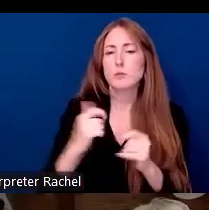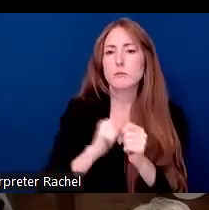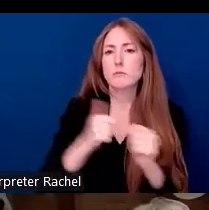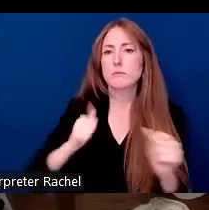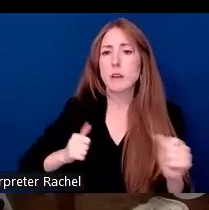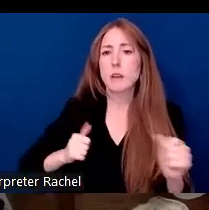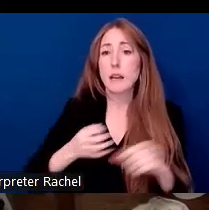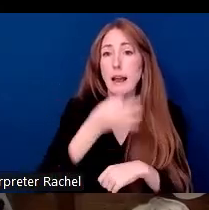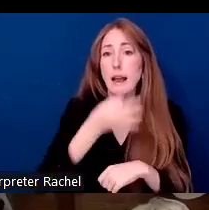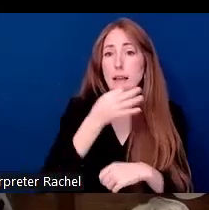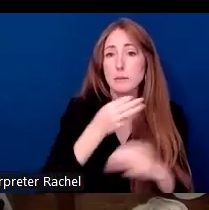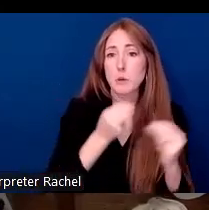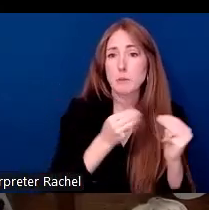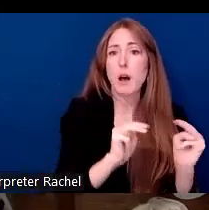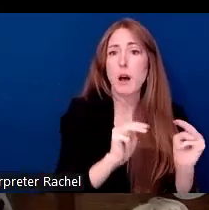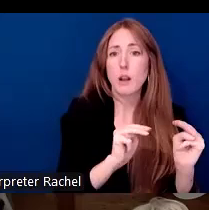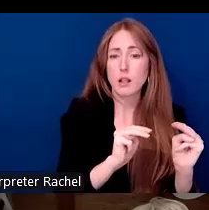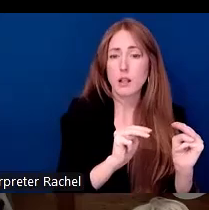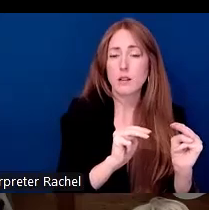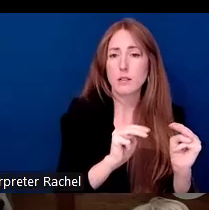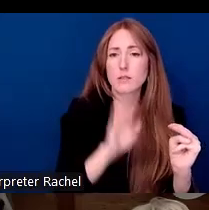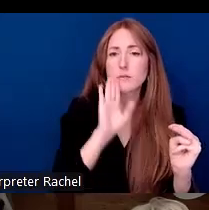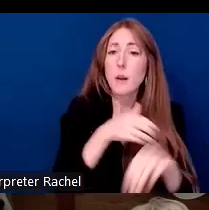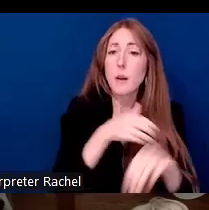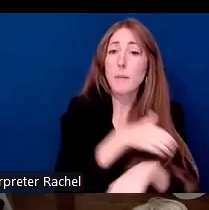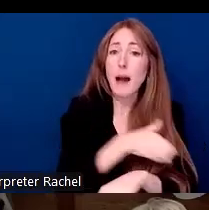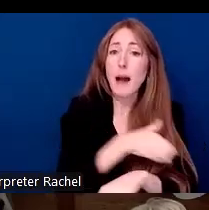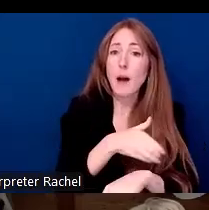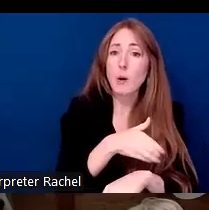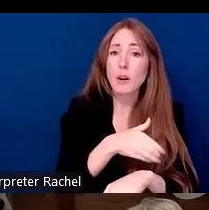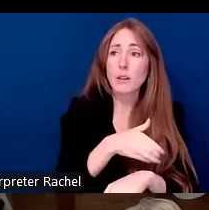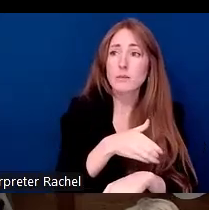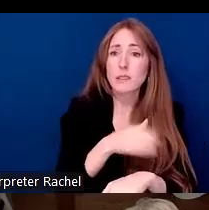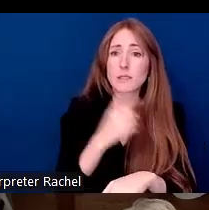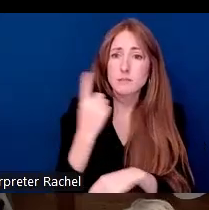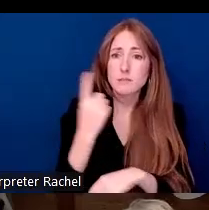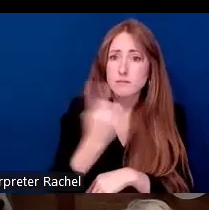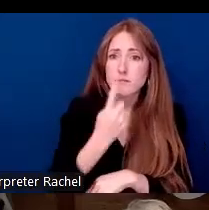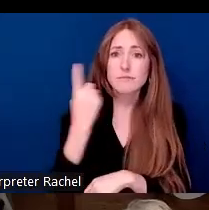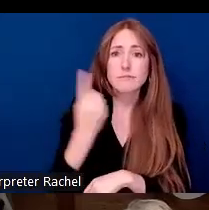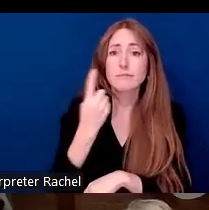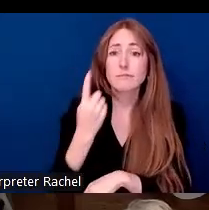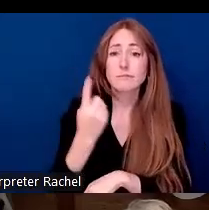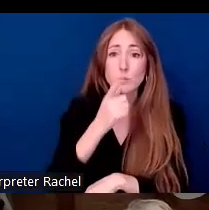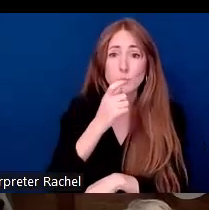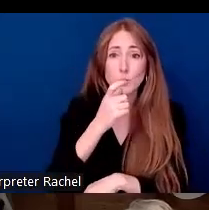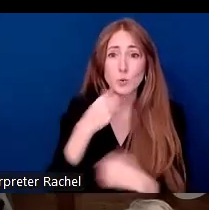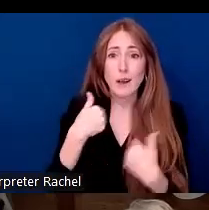in which power implicitly lies with the provider, to a coaching approach that is tailored with and